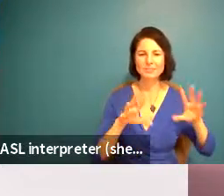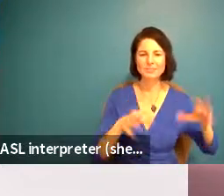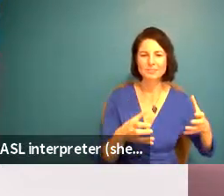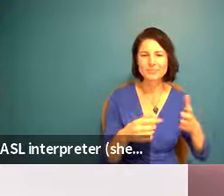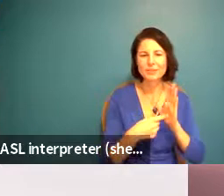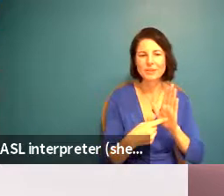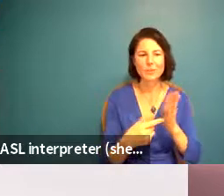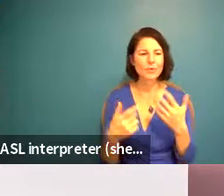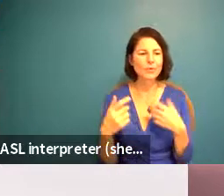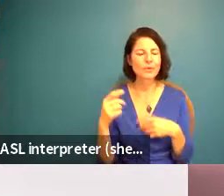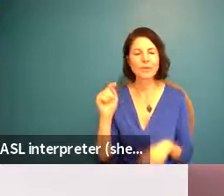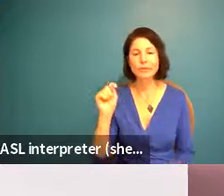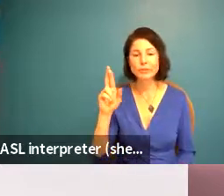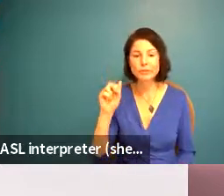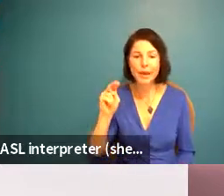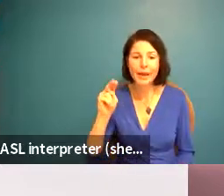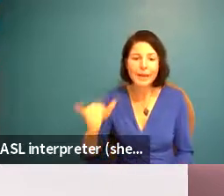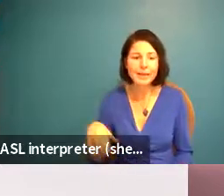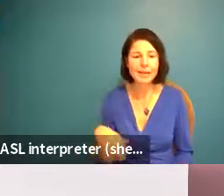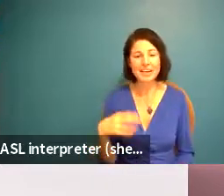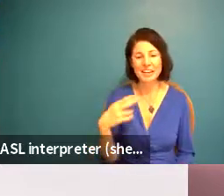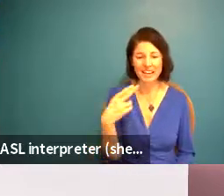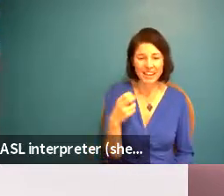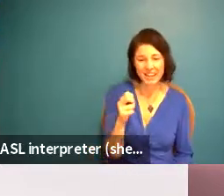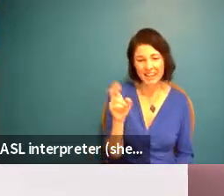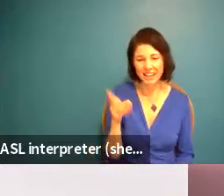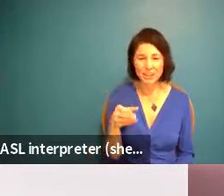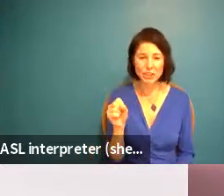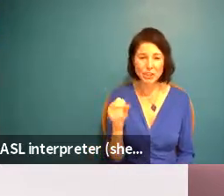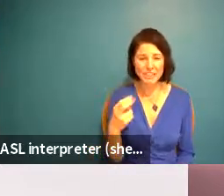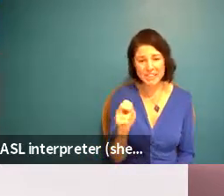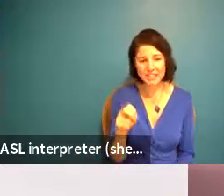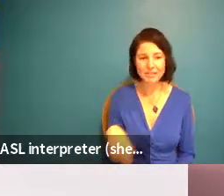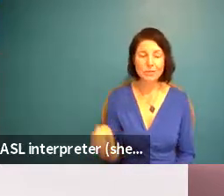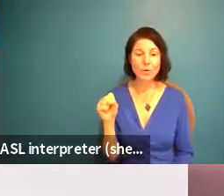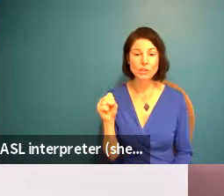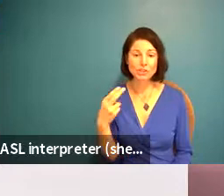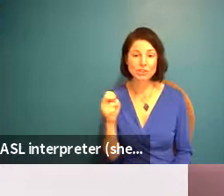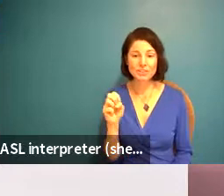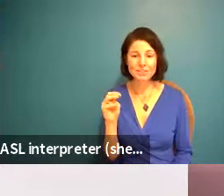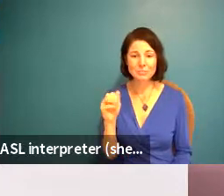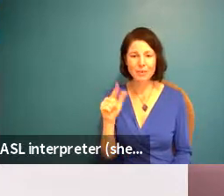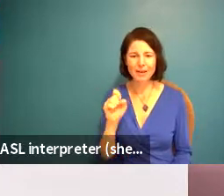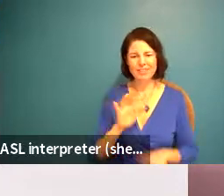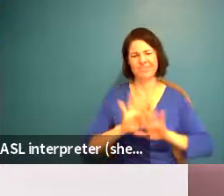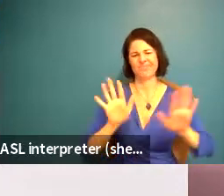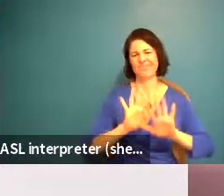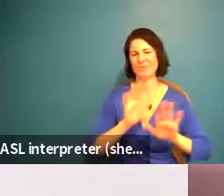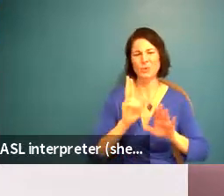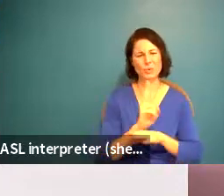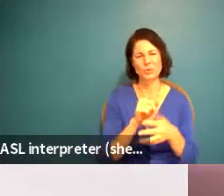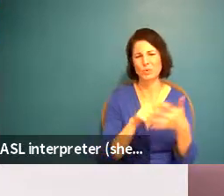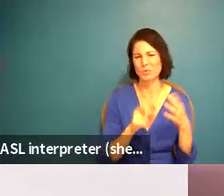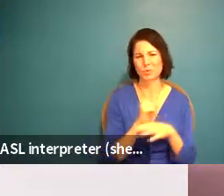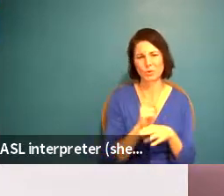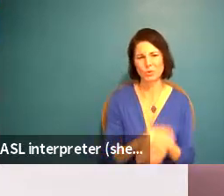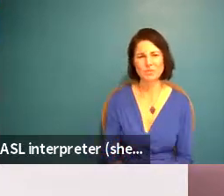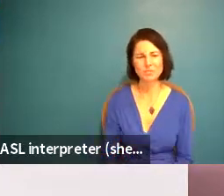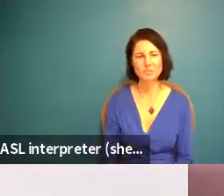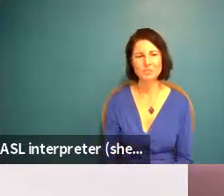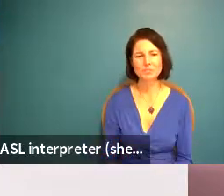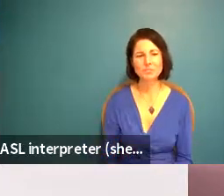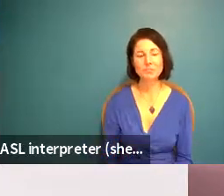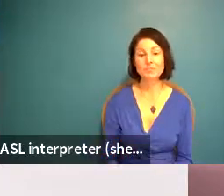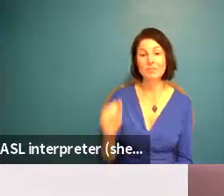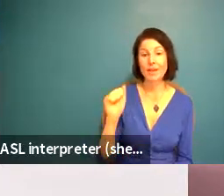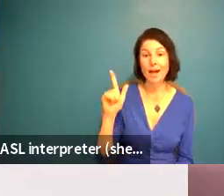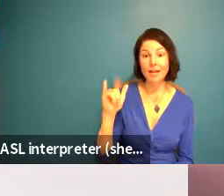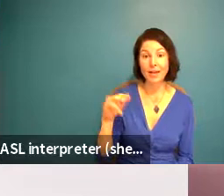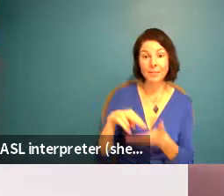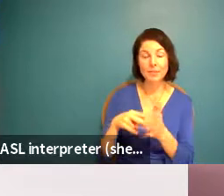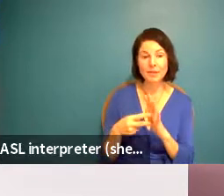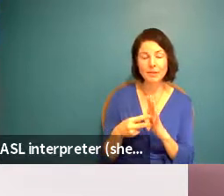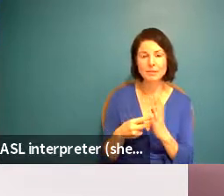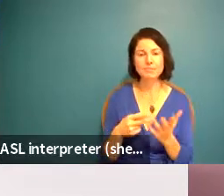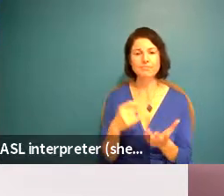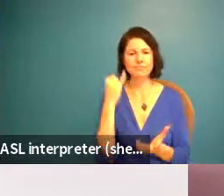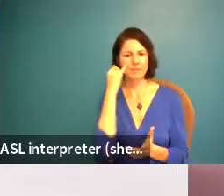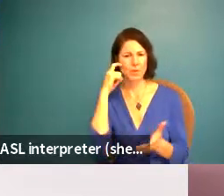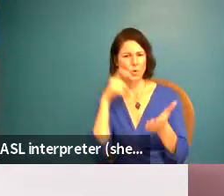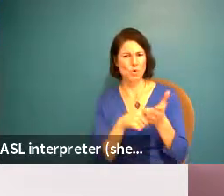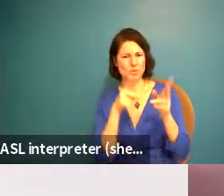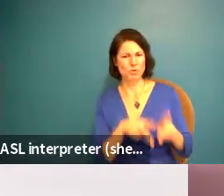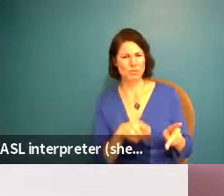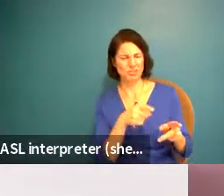include tranny, he/she shemale, etc. Trans ally confronts transphobia whenever they encounter it, and they always pretend like